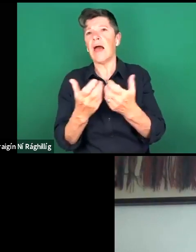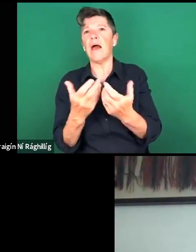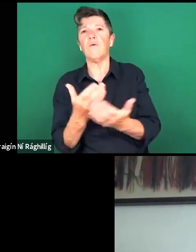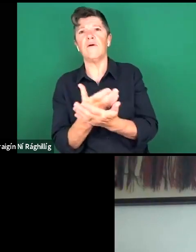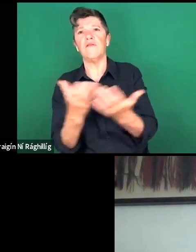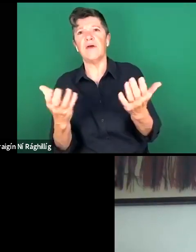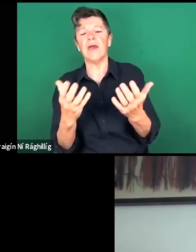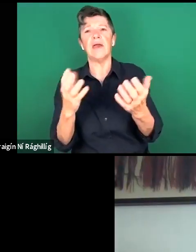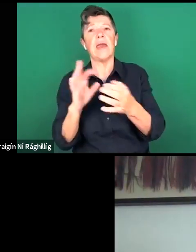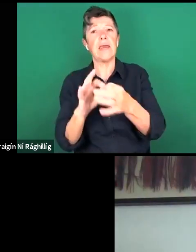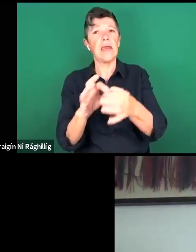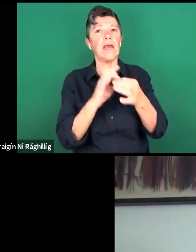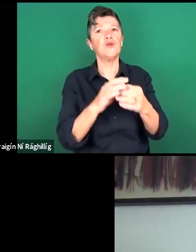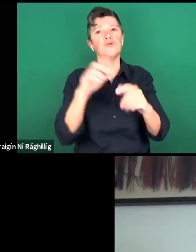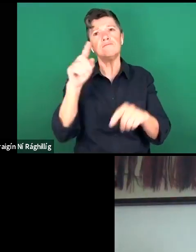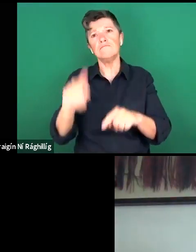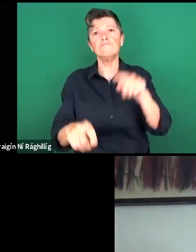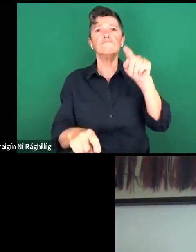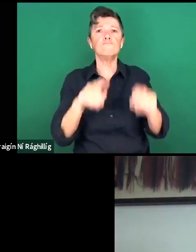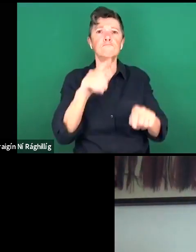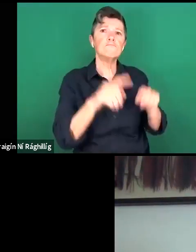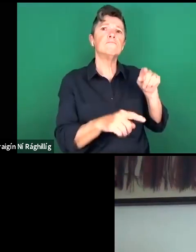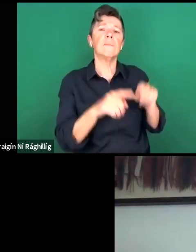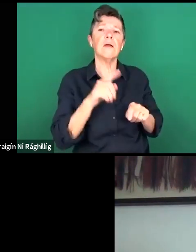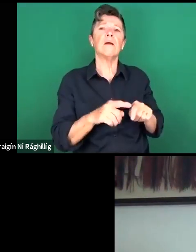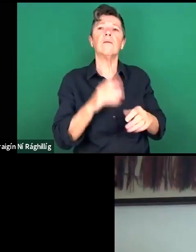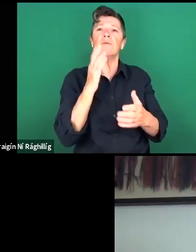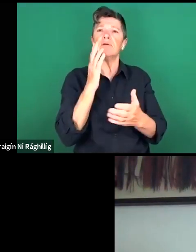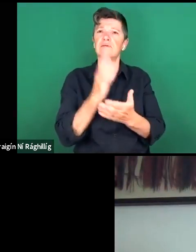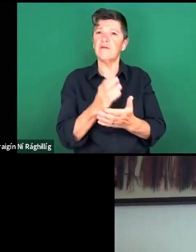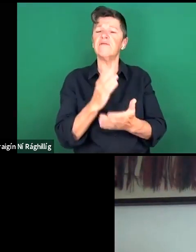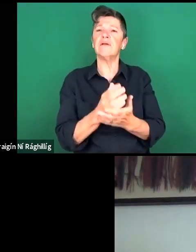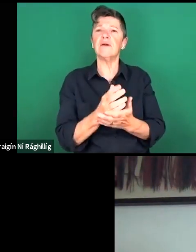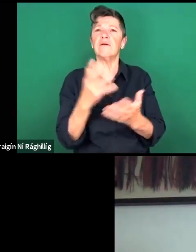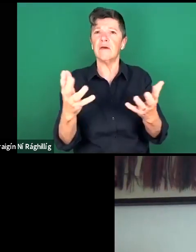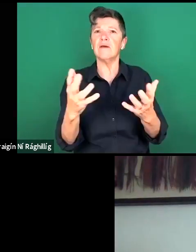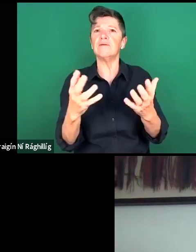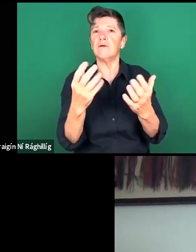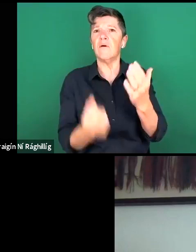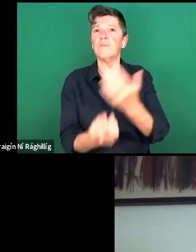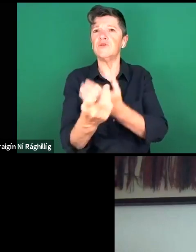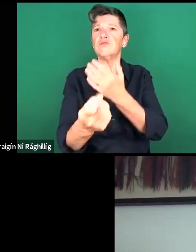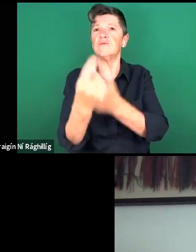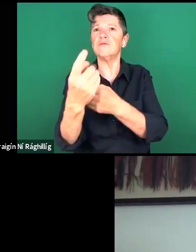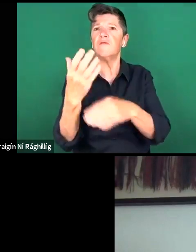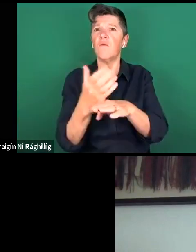CHAIR: Important point why are they not engaging and what you just said